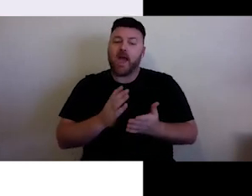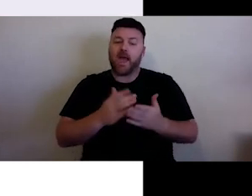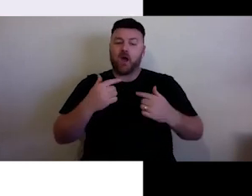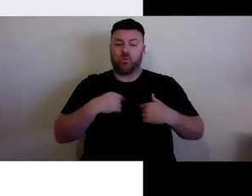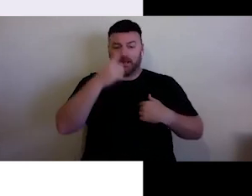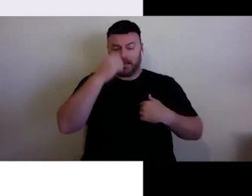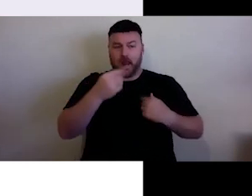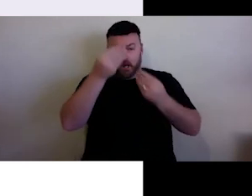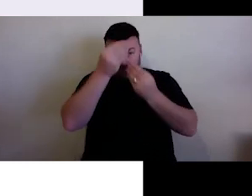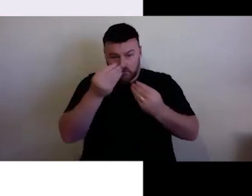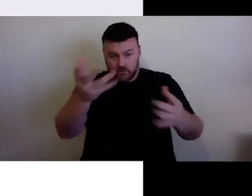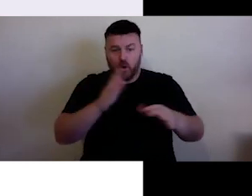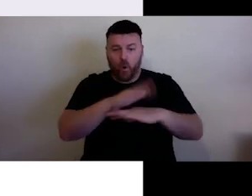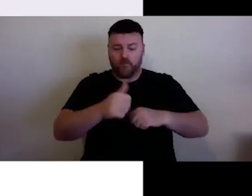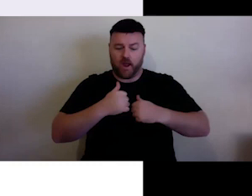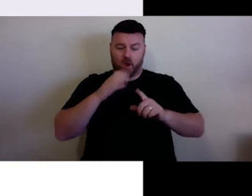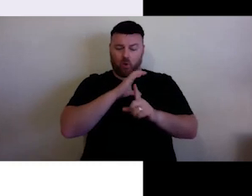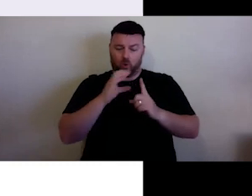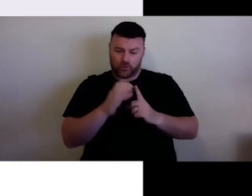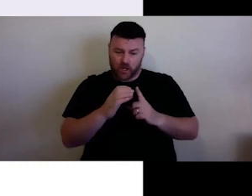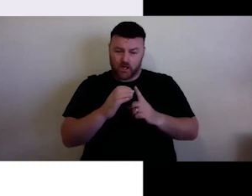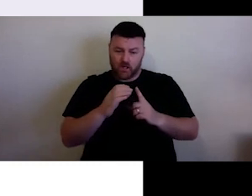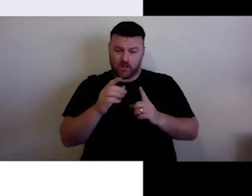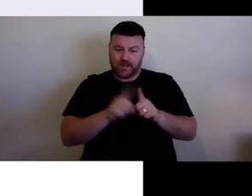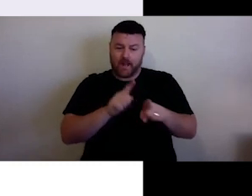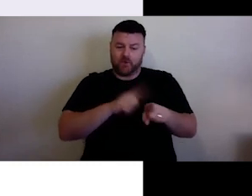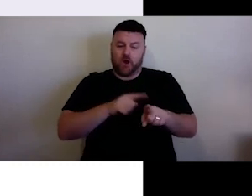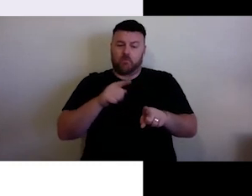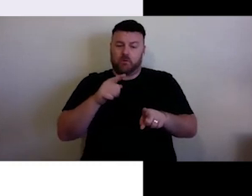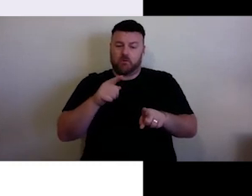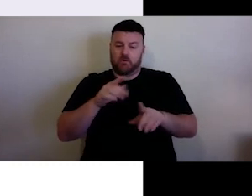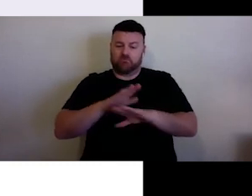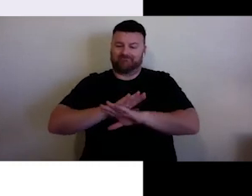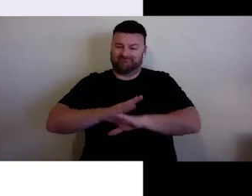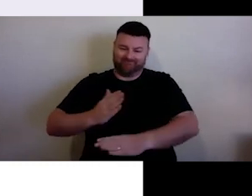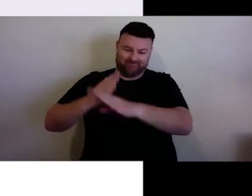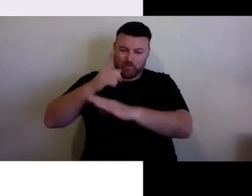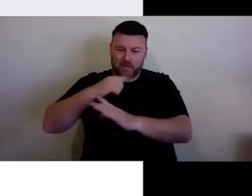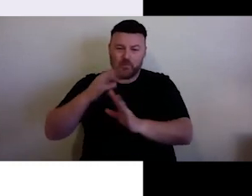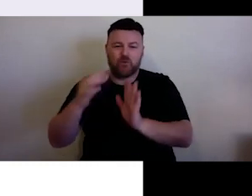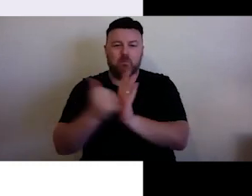not have someone copy or use culture without us? So I'm showing now,